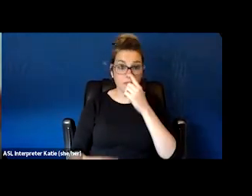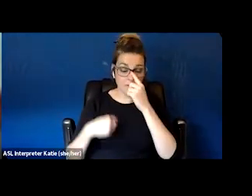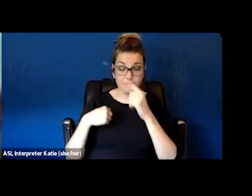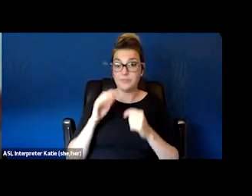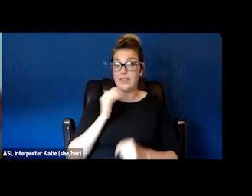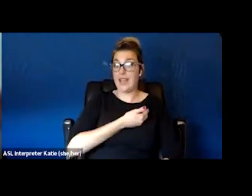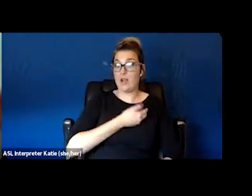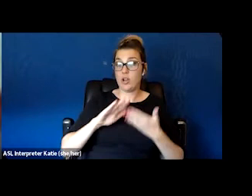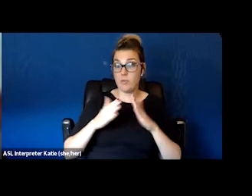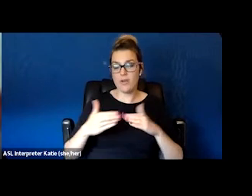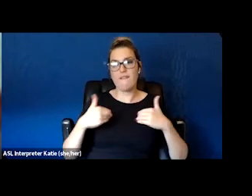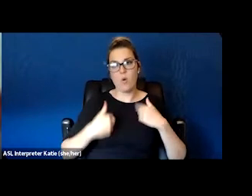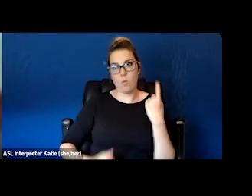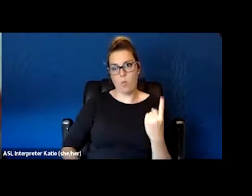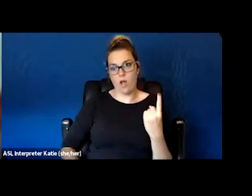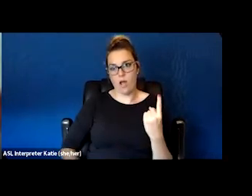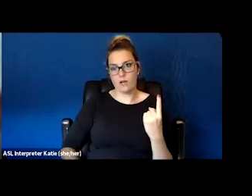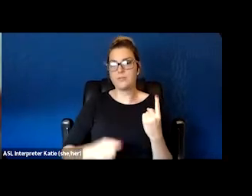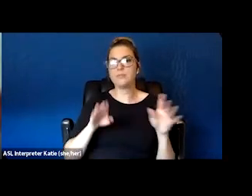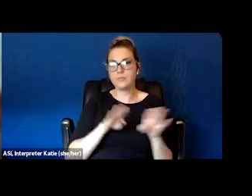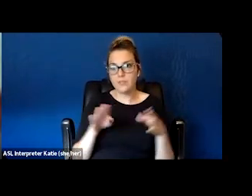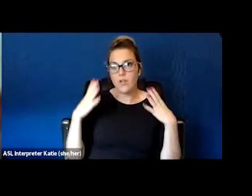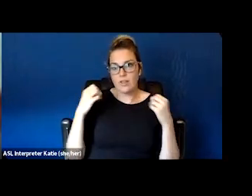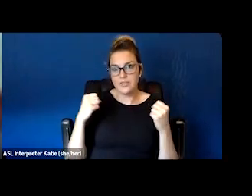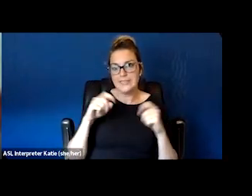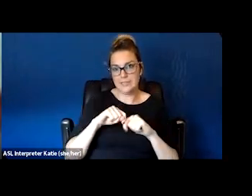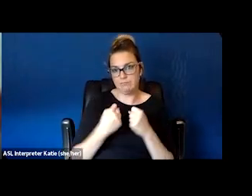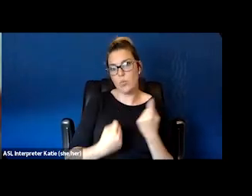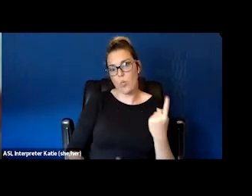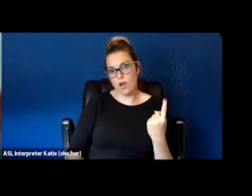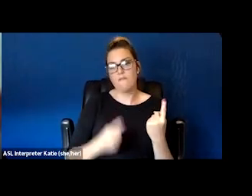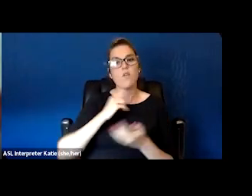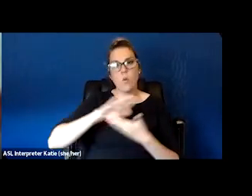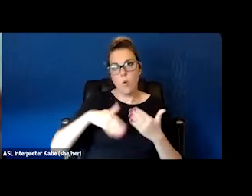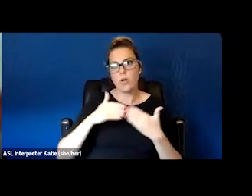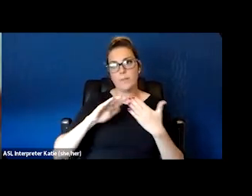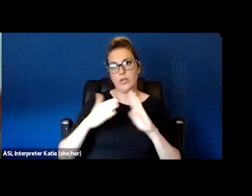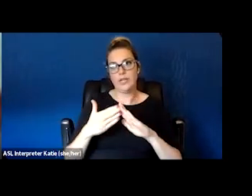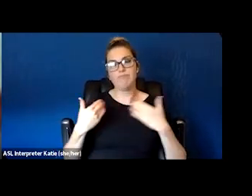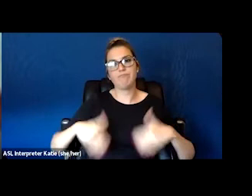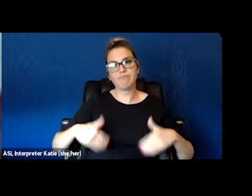and it's just one team to serve our entire community. So it is slim for us.